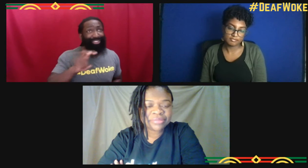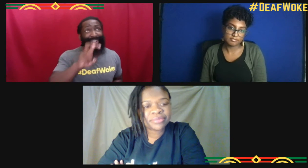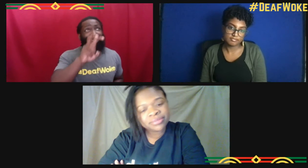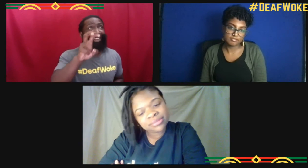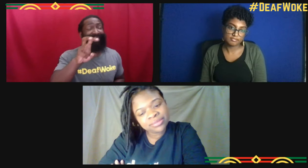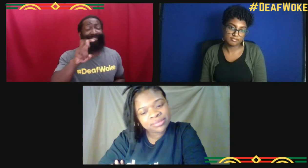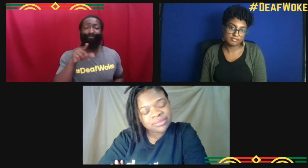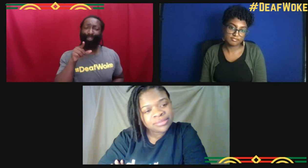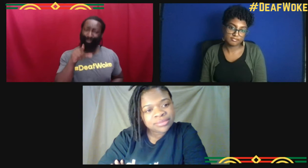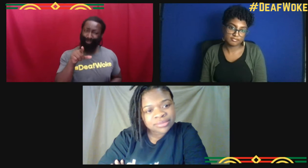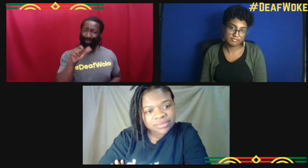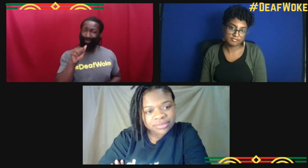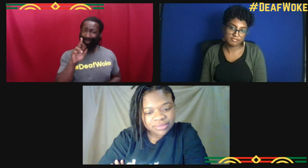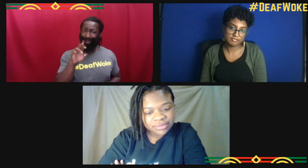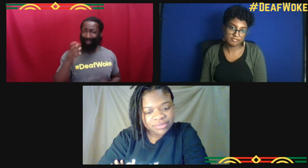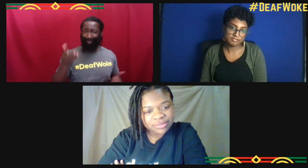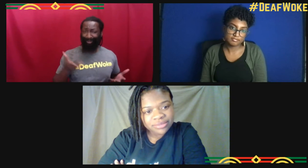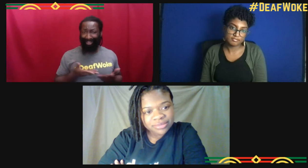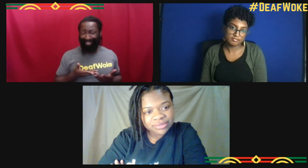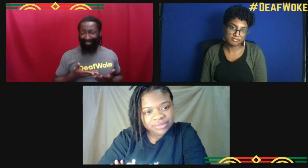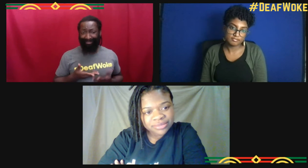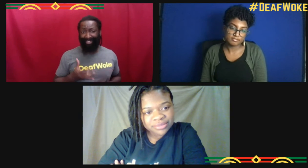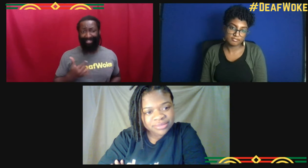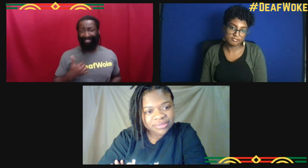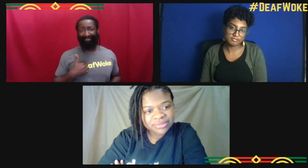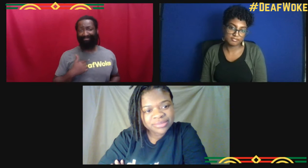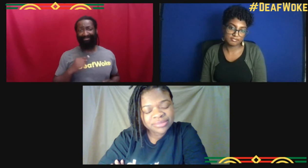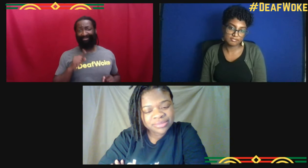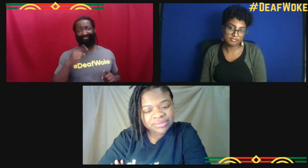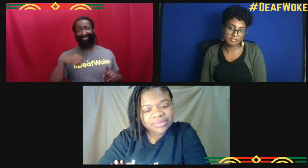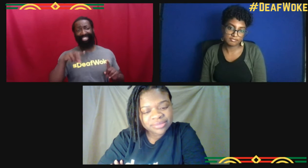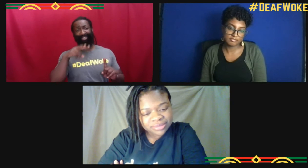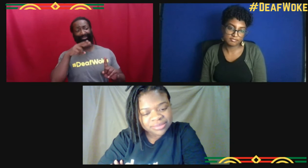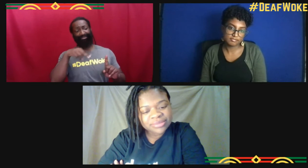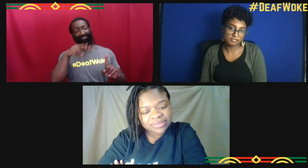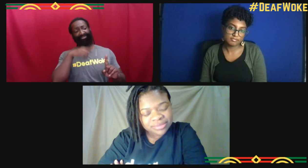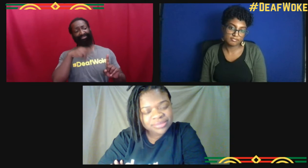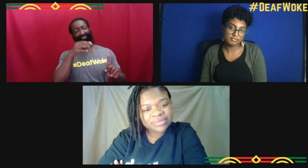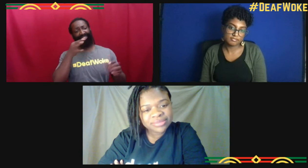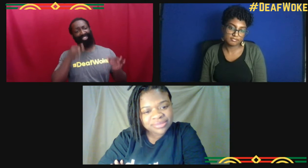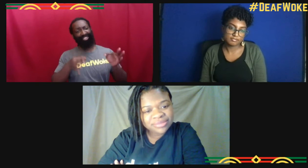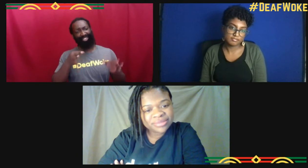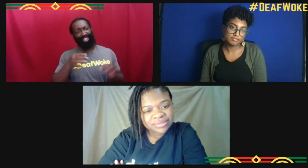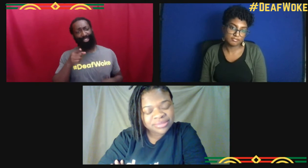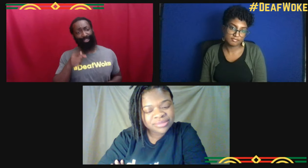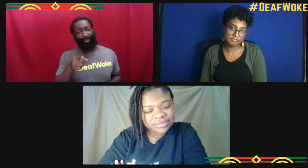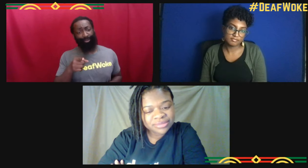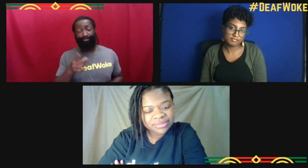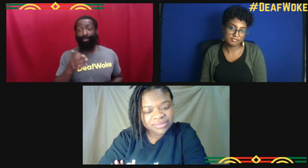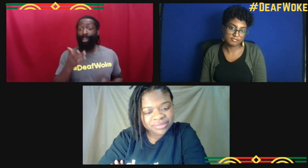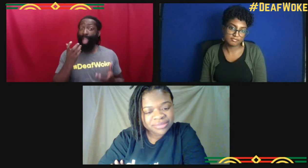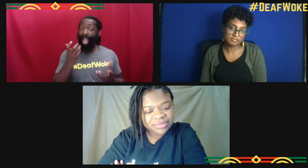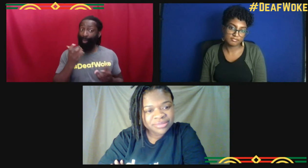You're going through your own deaf journey experience you are welcome here, I don't judge you.